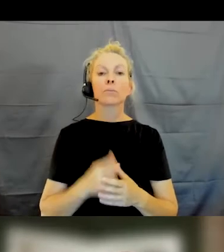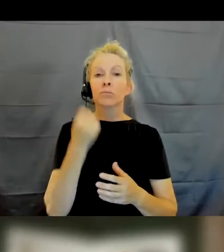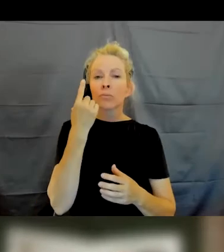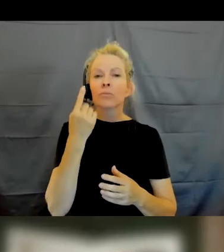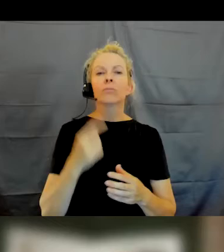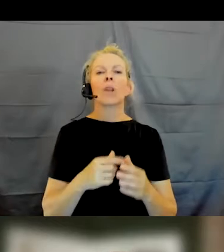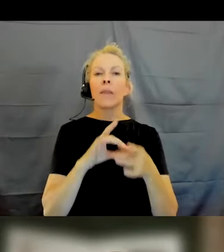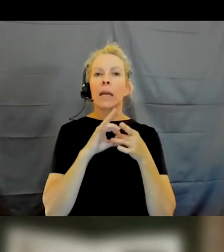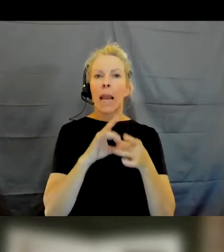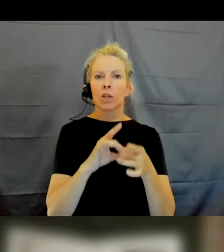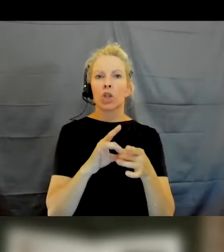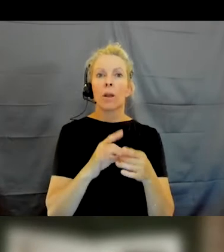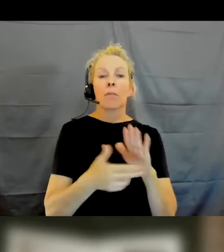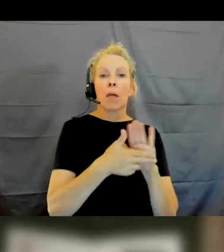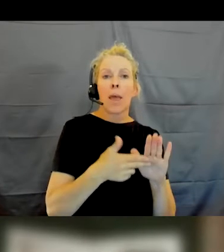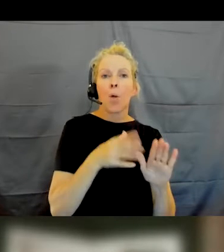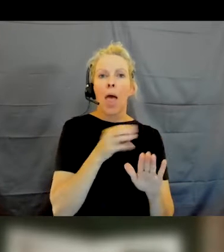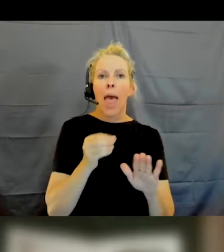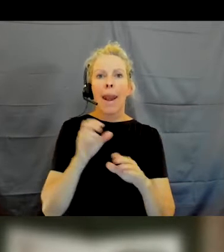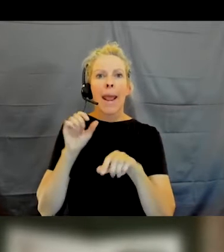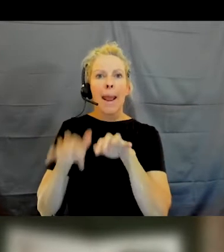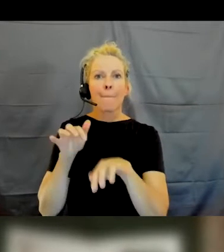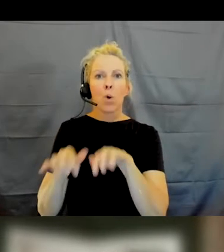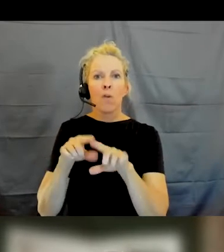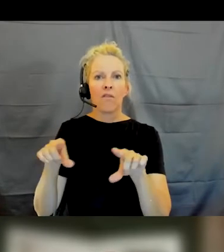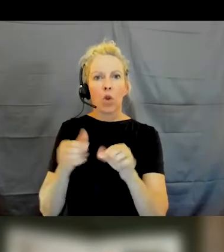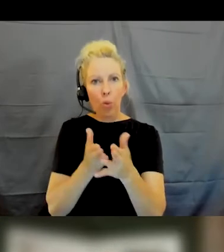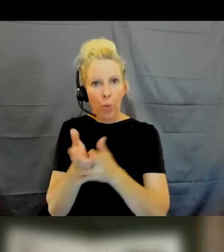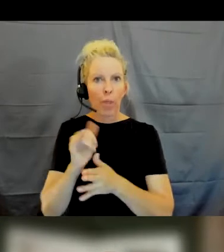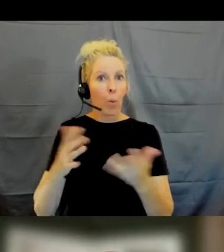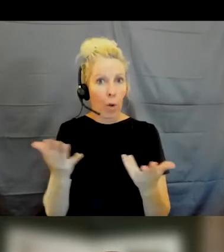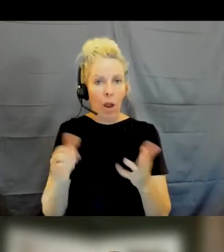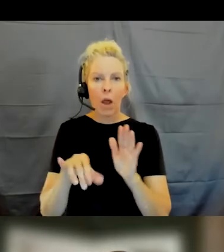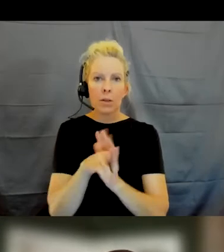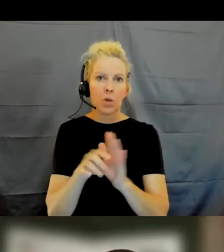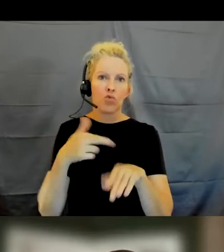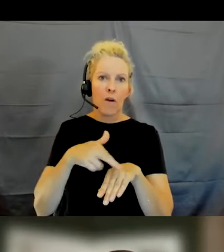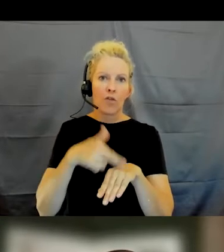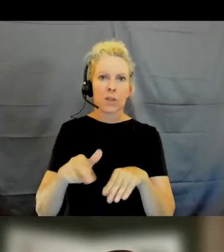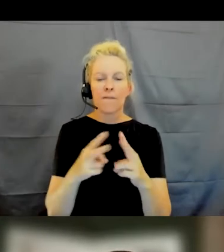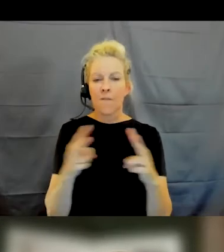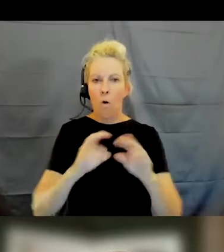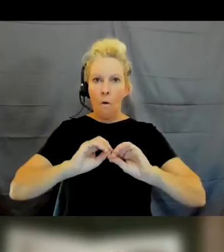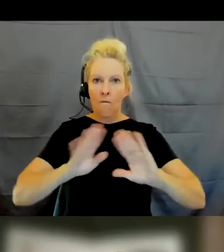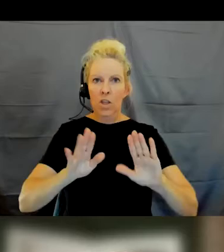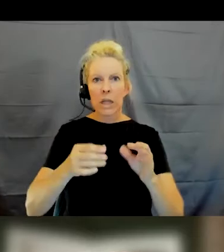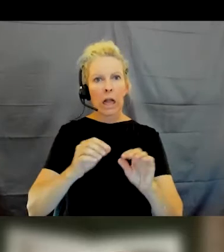between the label and input field through an ID reference. Again, really explicit. We have to